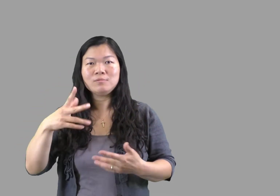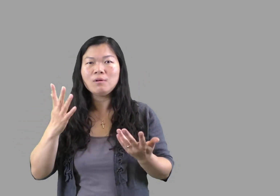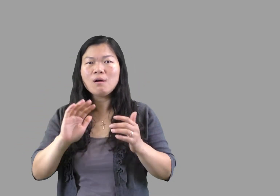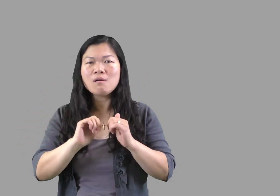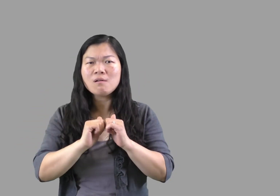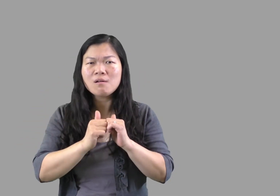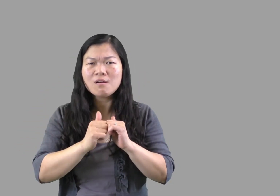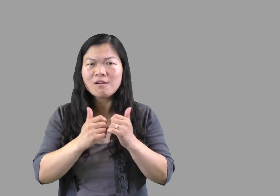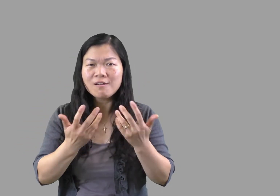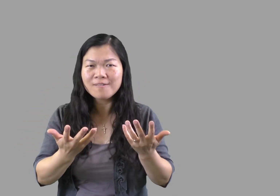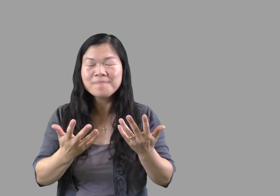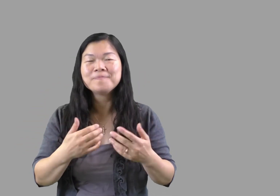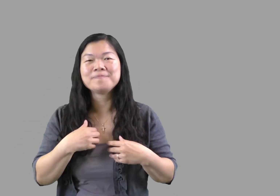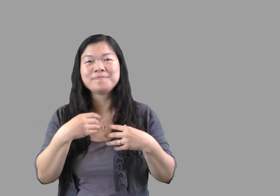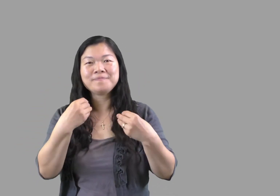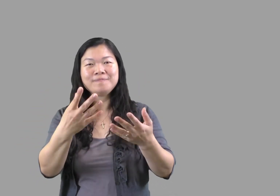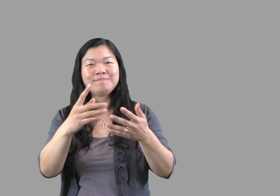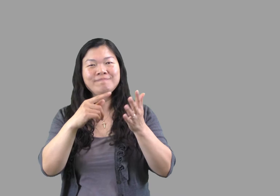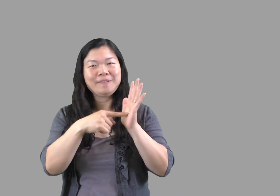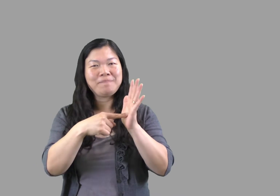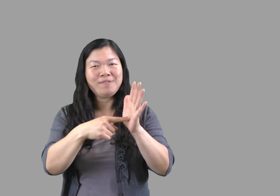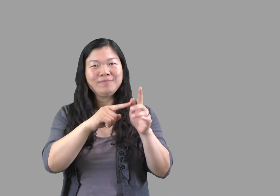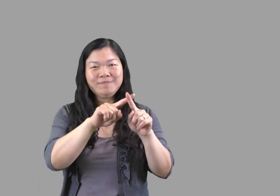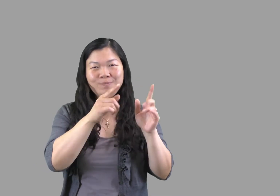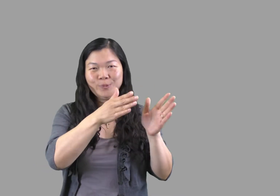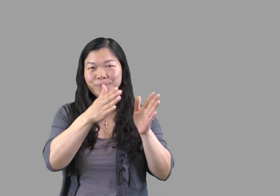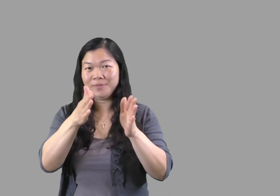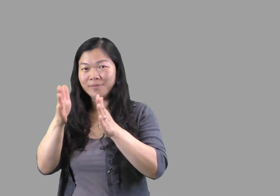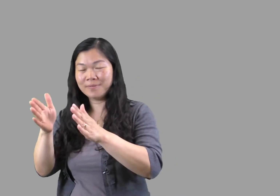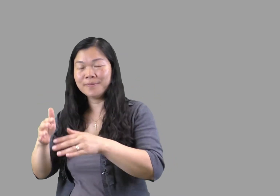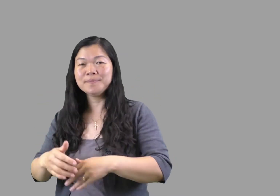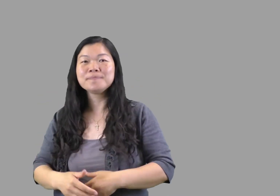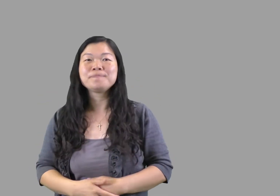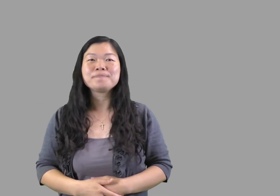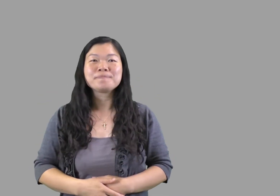How would they learn the word ‘sheep’? I will show you several ways.